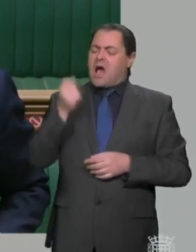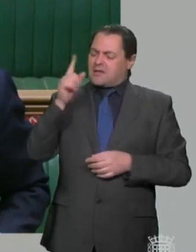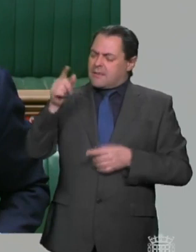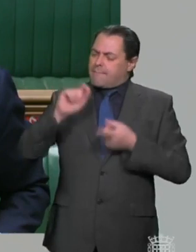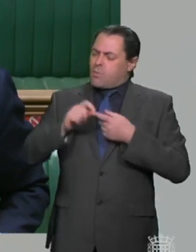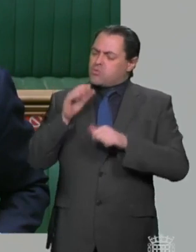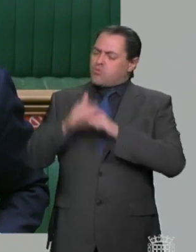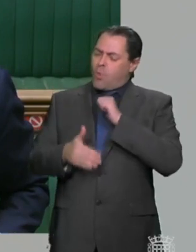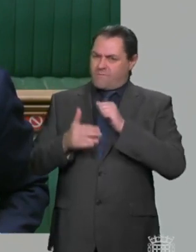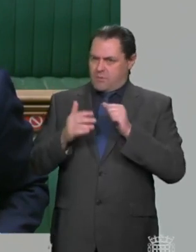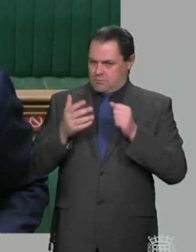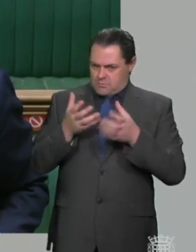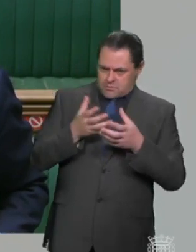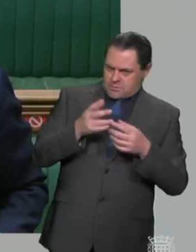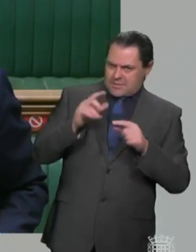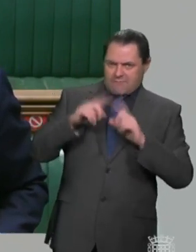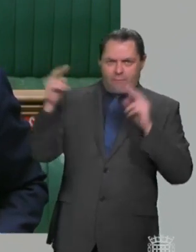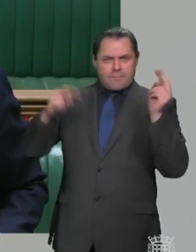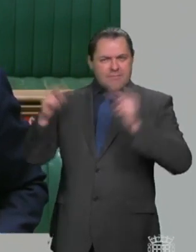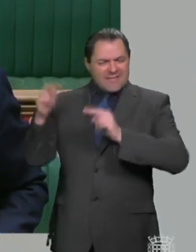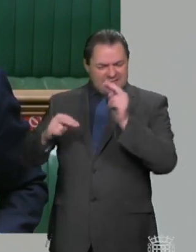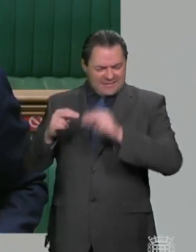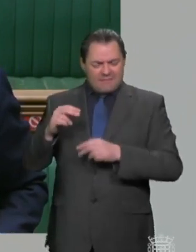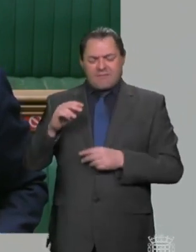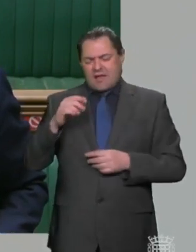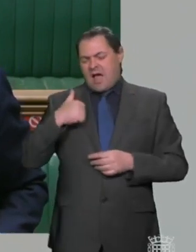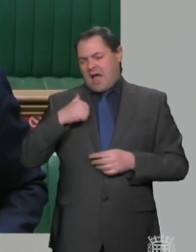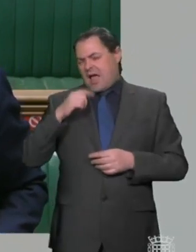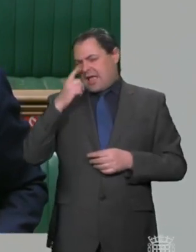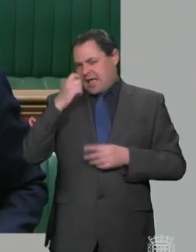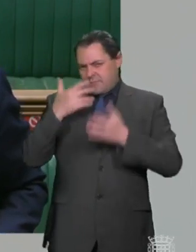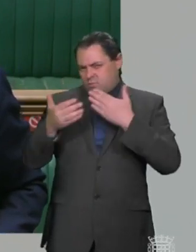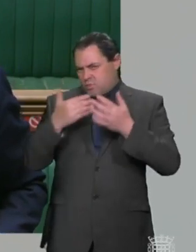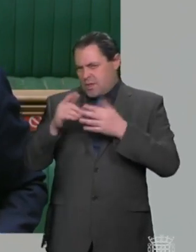the discrepancy of views. Can I undertake to arrange a meeting with him and the